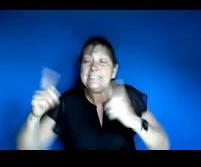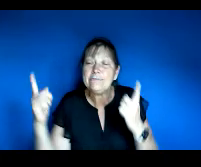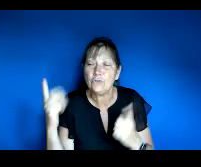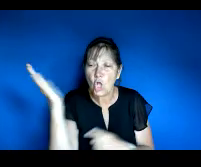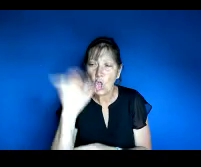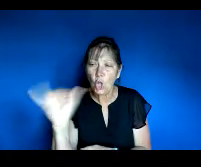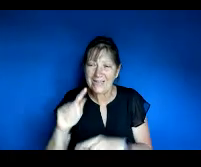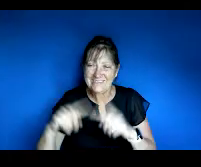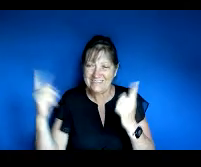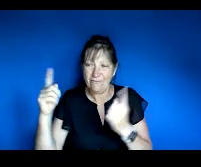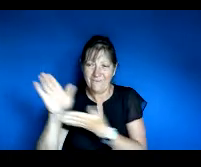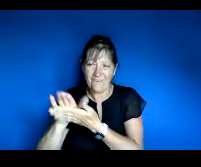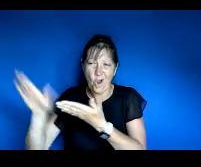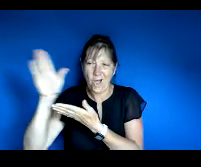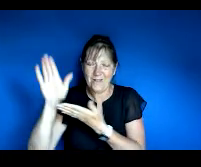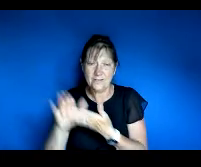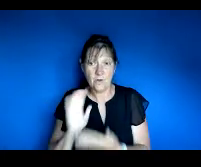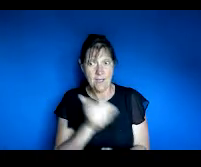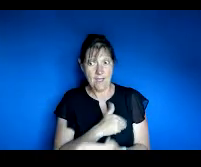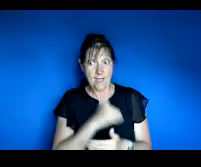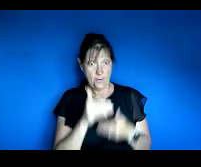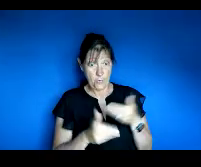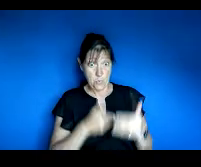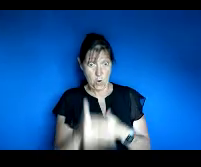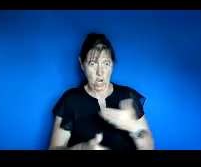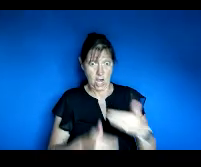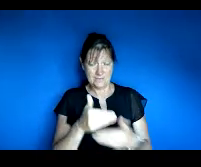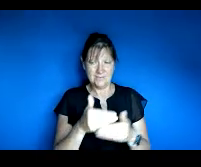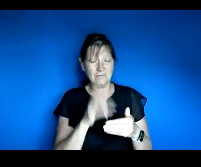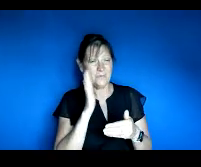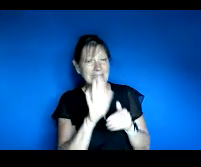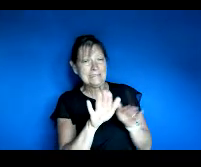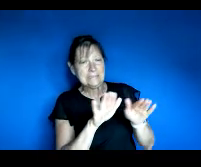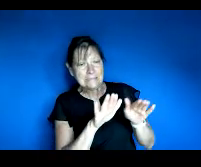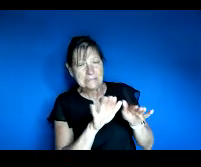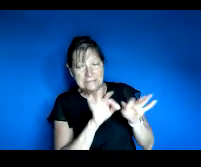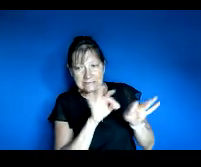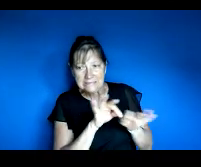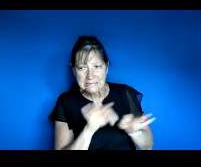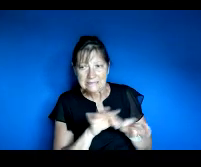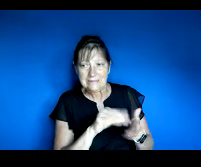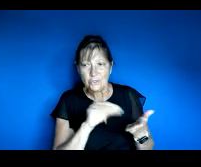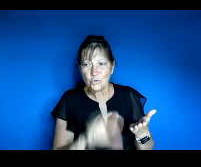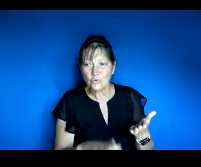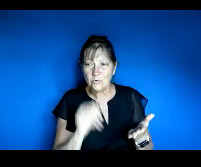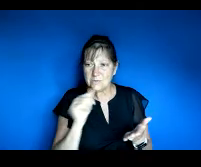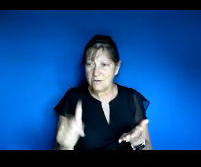And so part of our process is to sort of explain that, so that students aren't, you know,